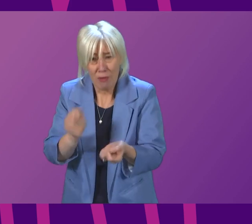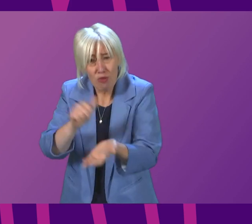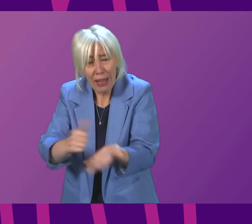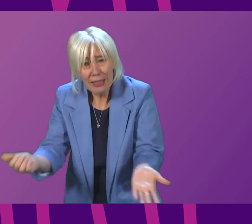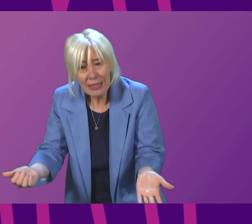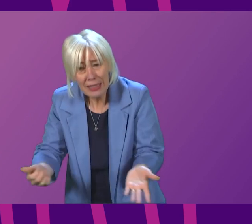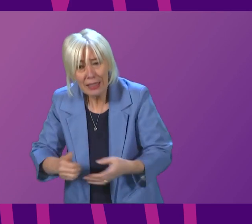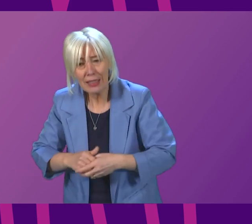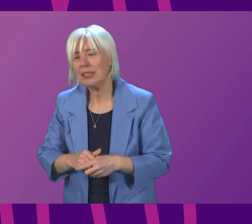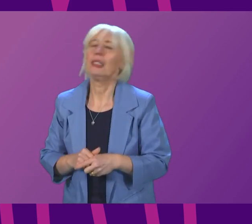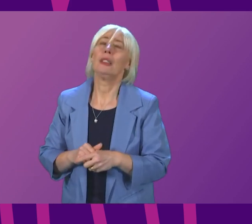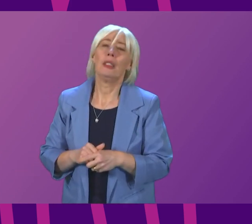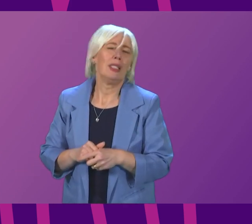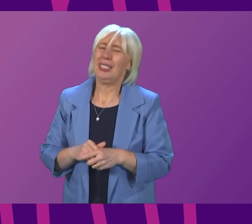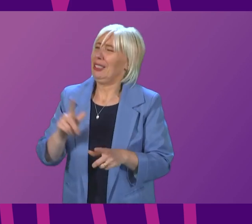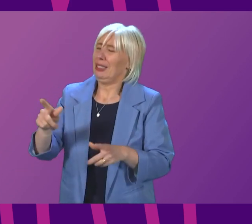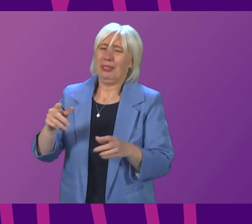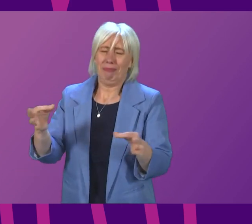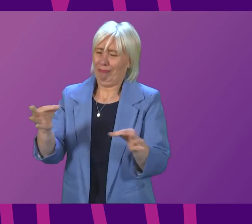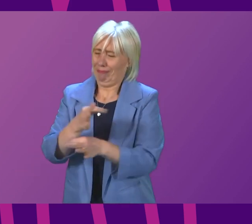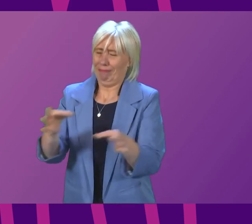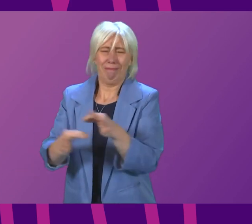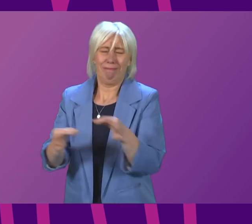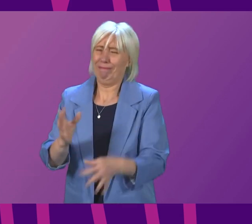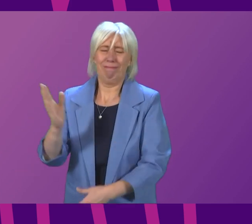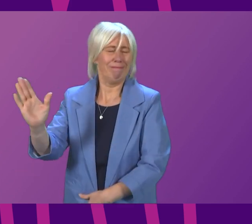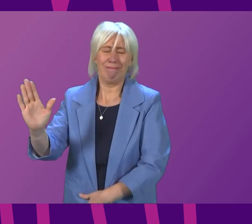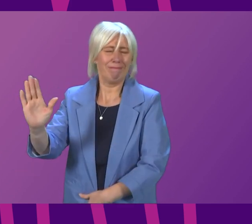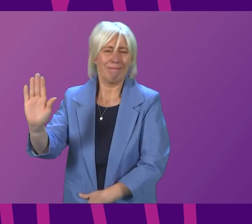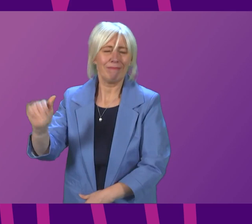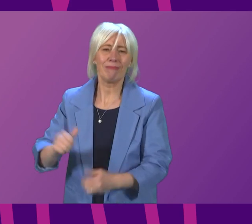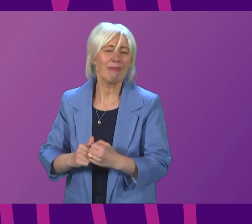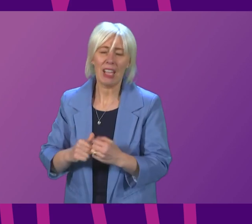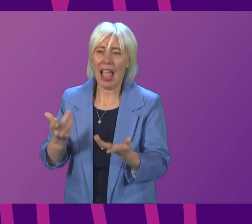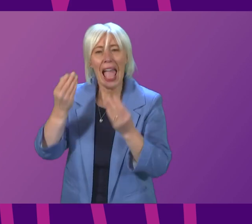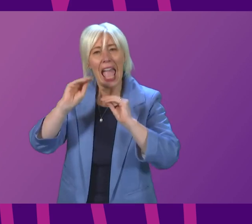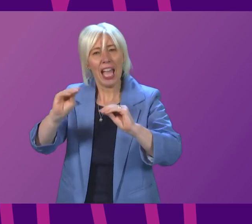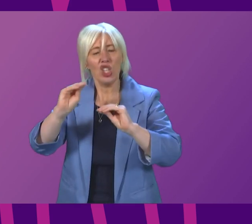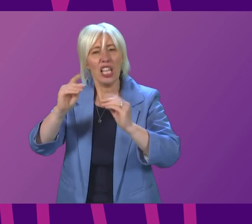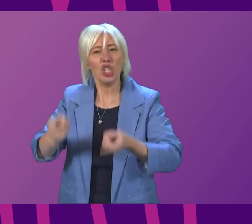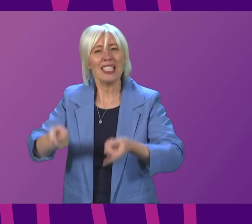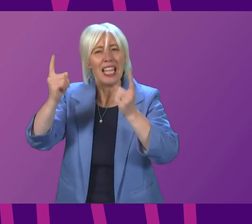That is a complete misrepresentation of the position.